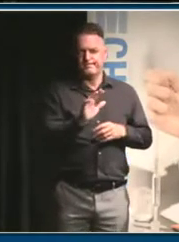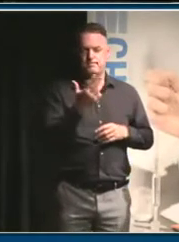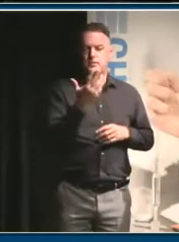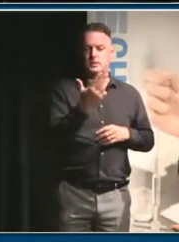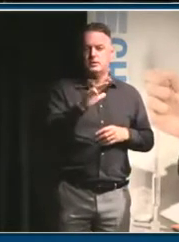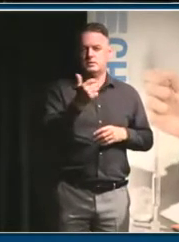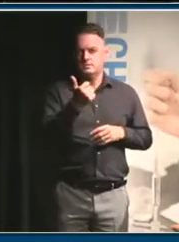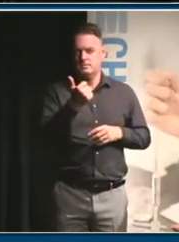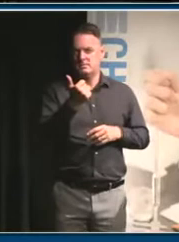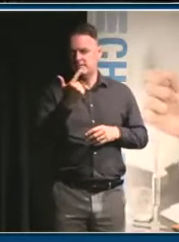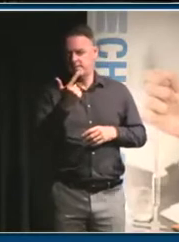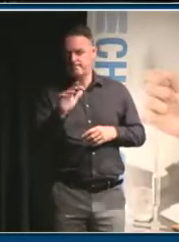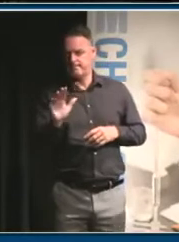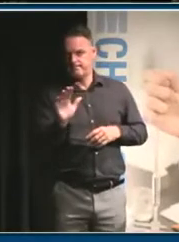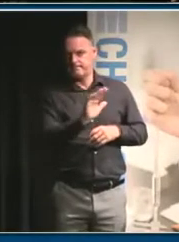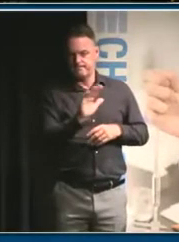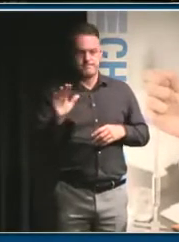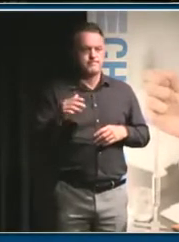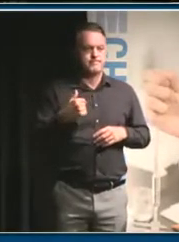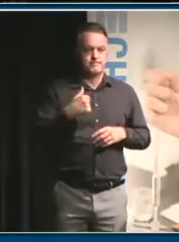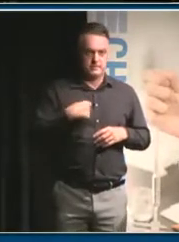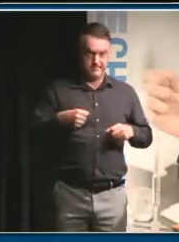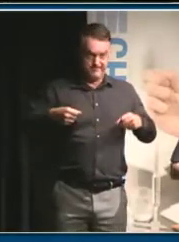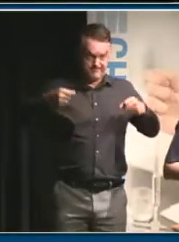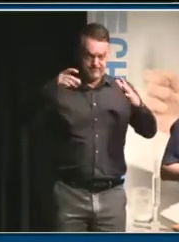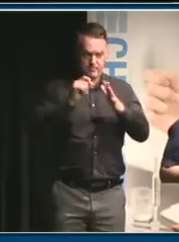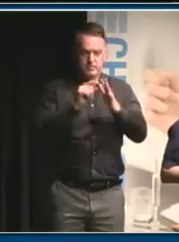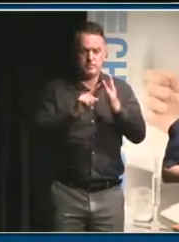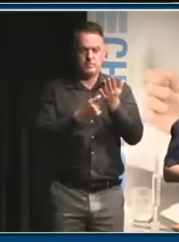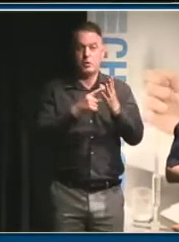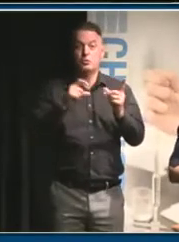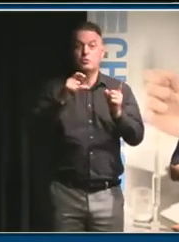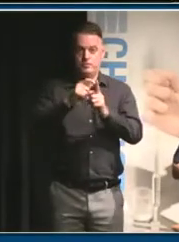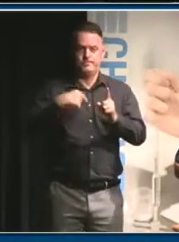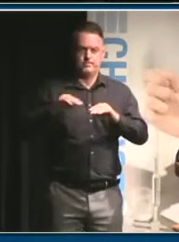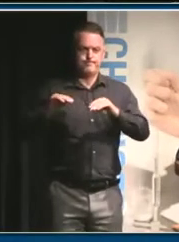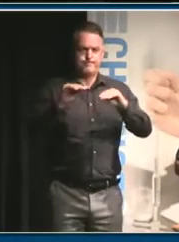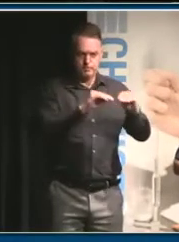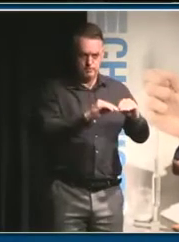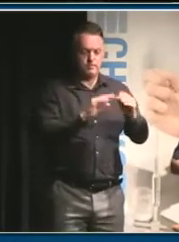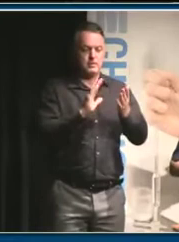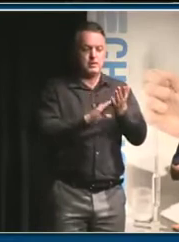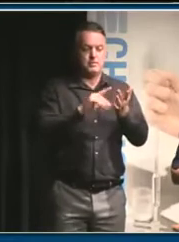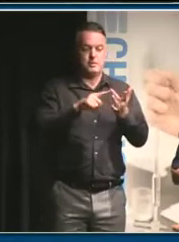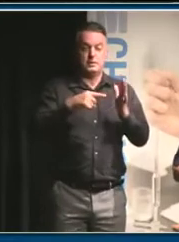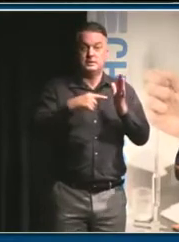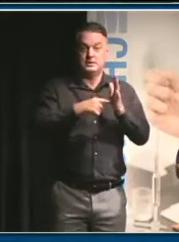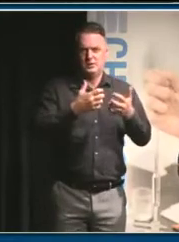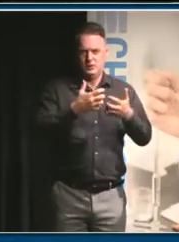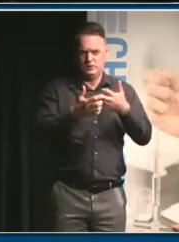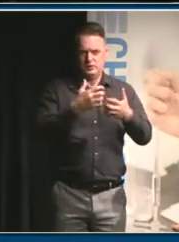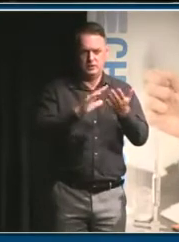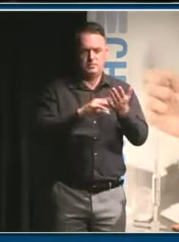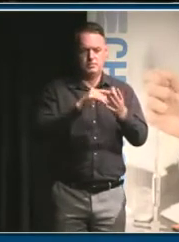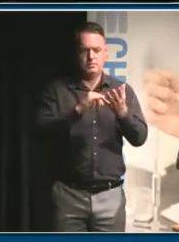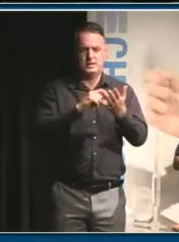1997, I quit Polaroid and I went to the university of Massachusetts. Chemistry, plastics engineering,